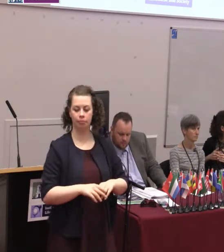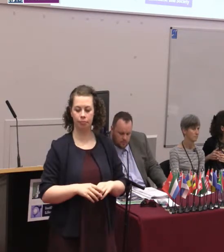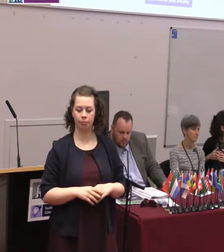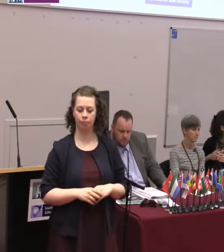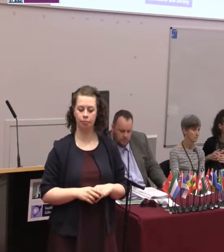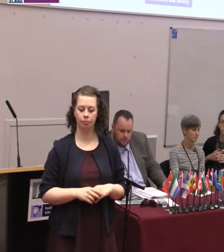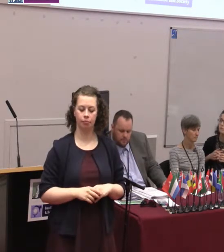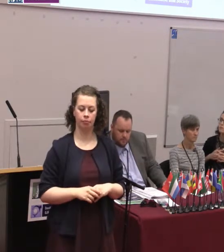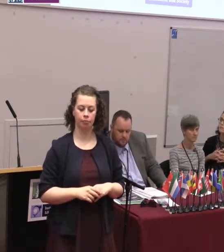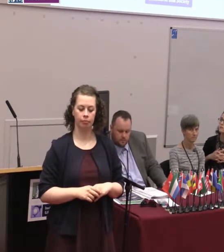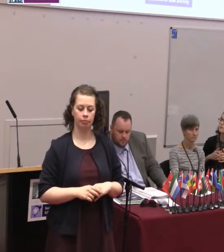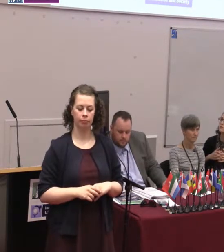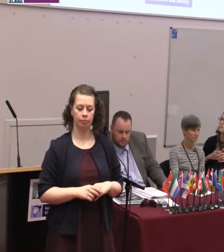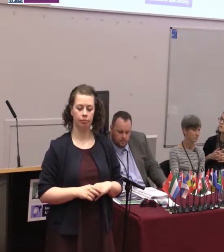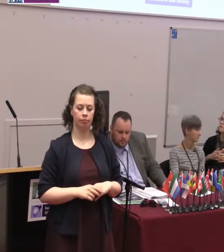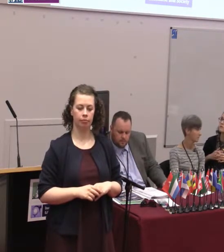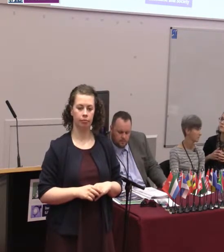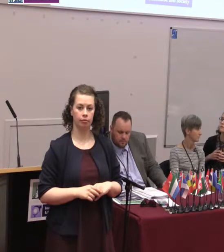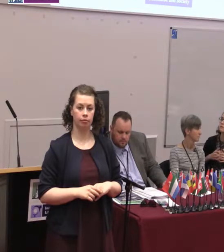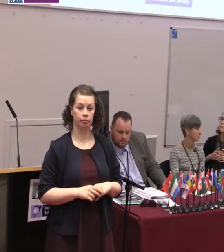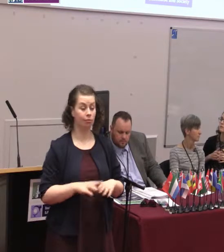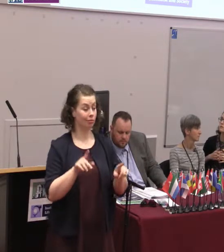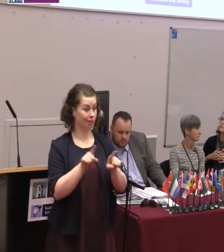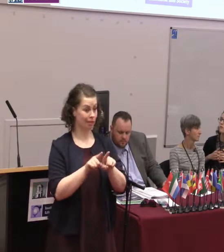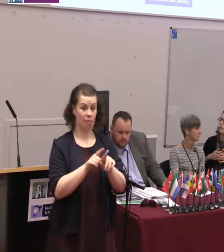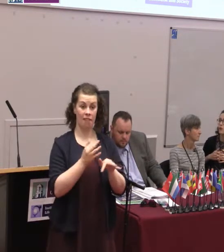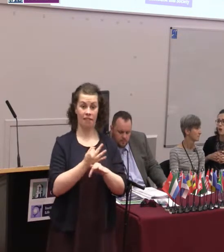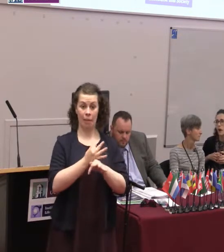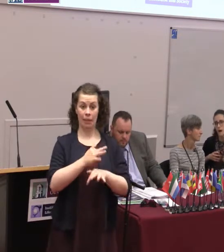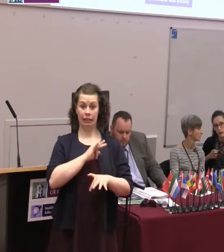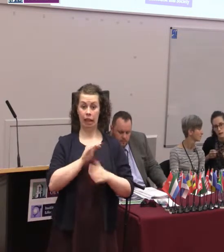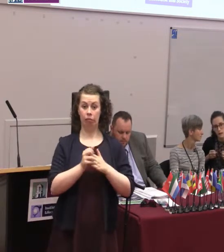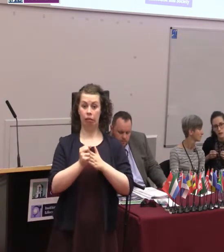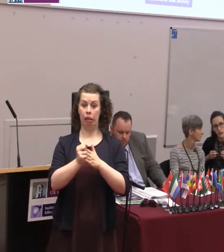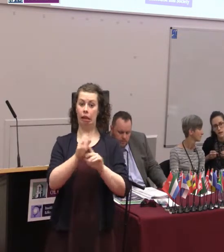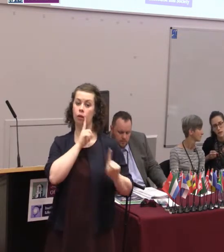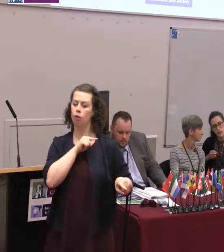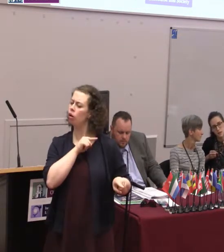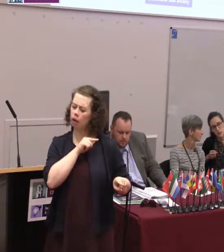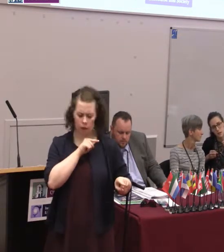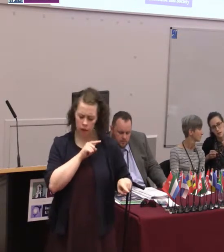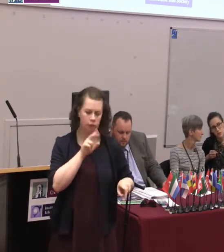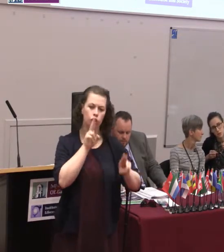Families need to start listening to disabled adults.